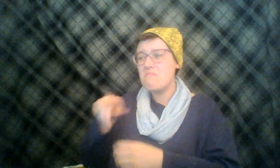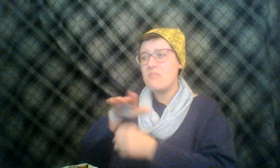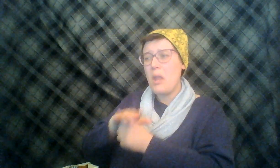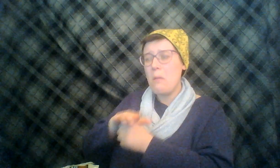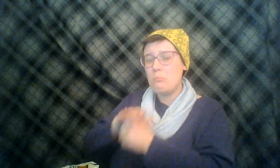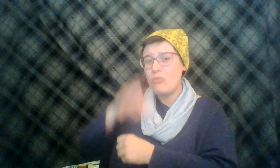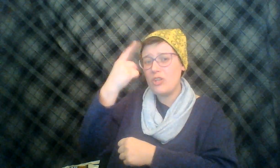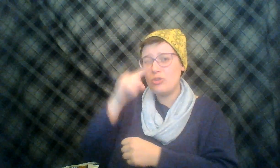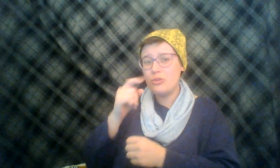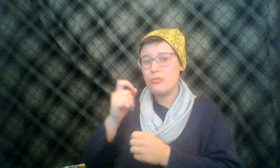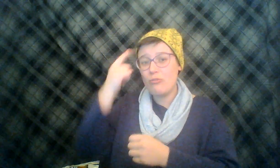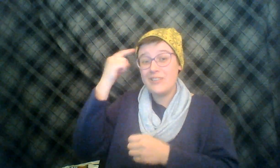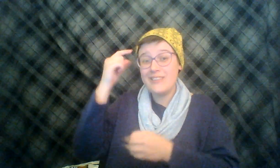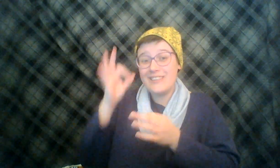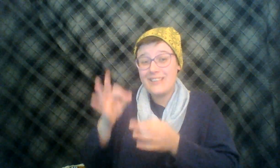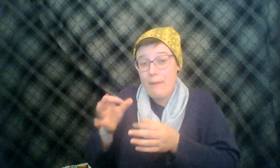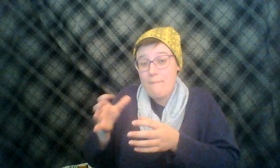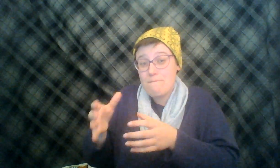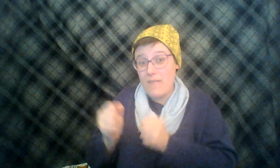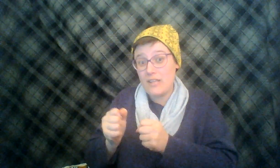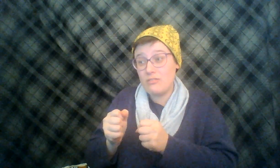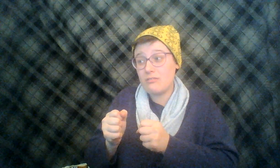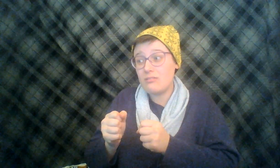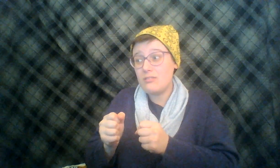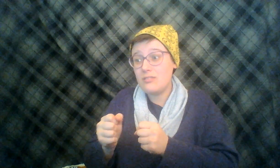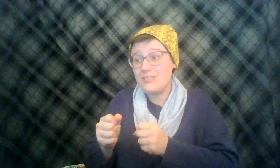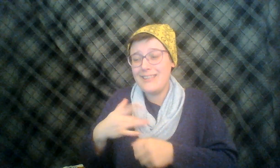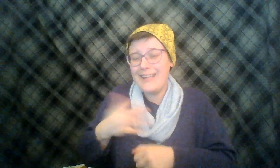the medical community pushes for quick decisions